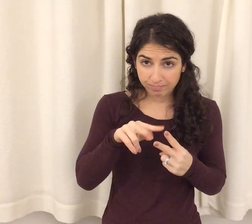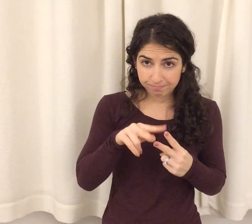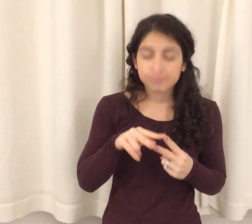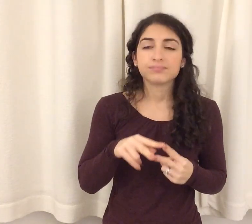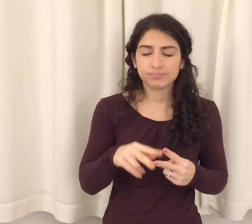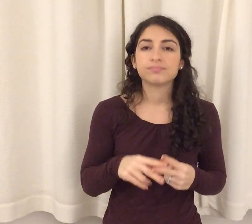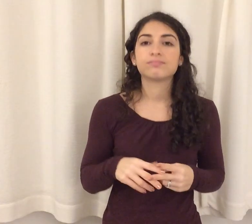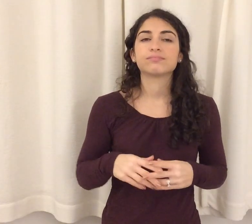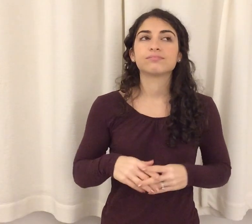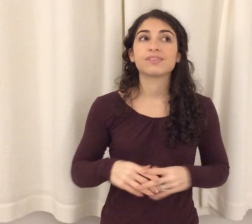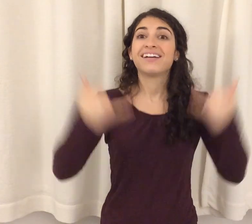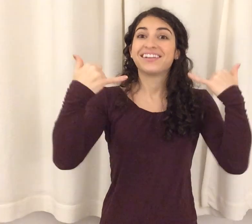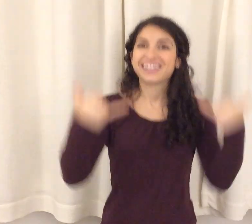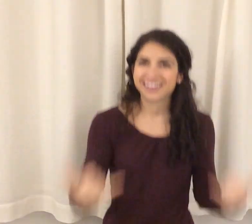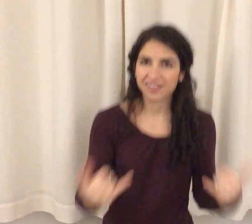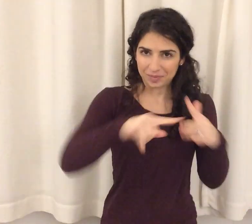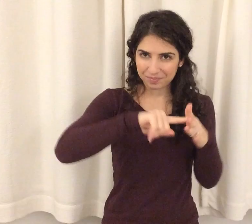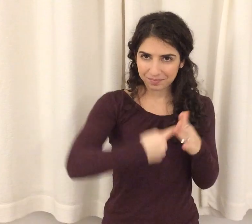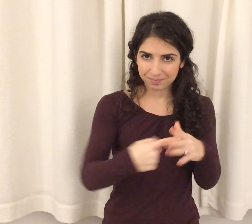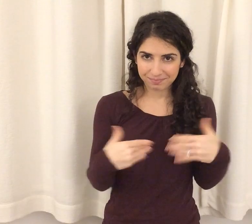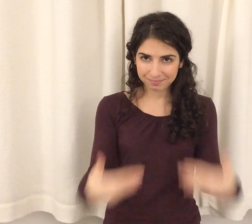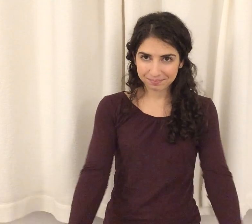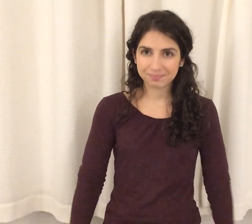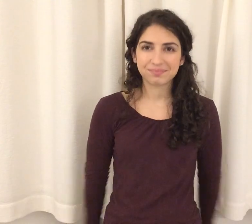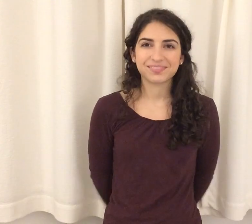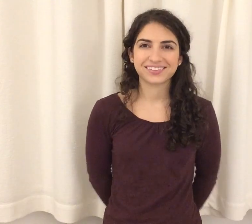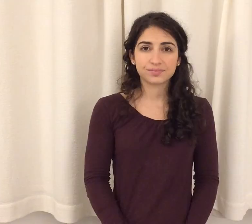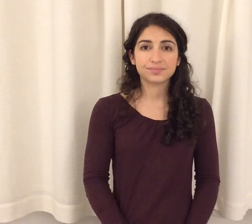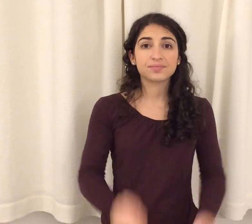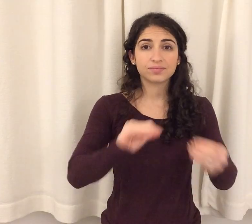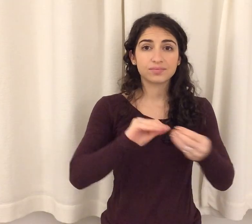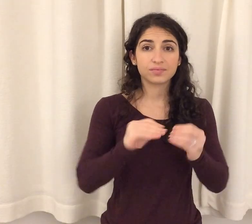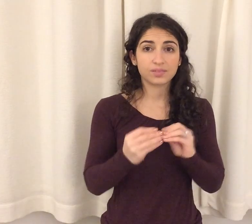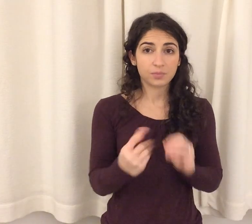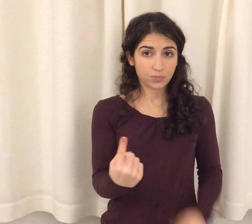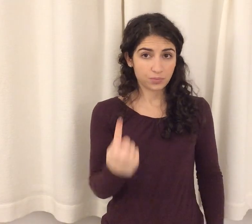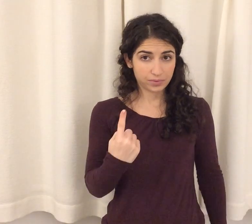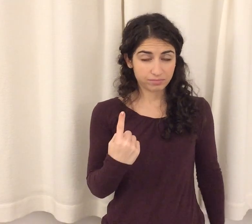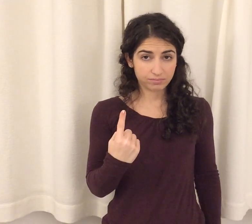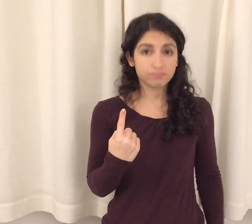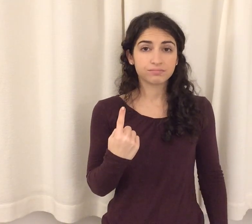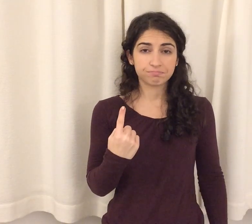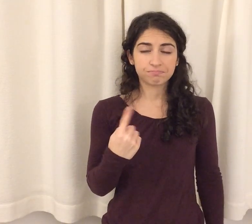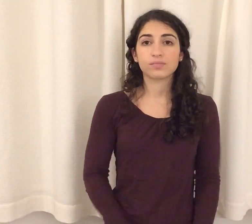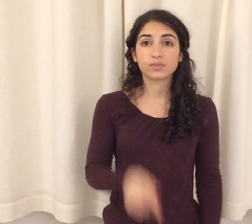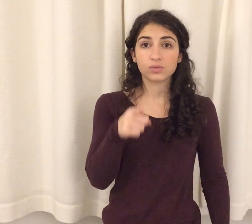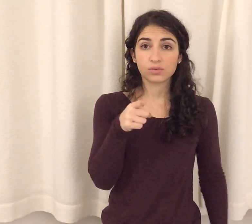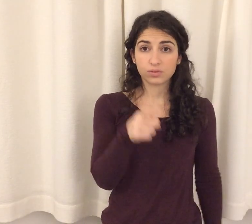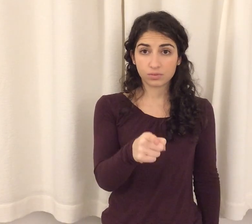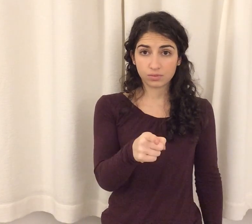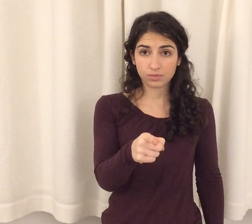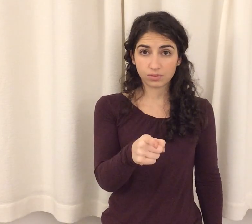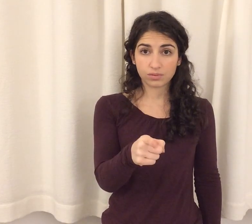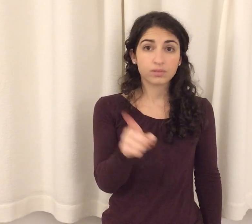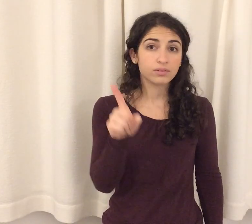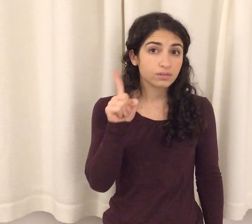to try to remember, and NOWlet's begin! Number one: